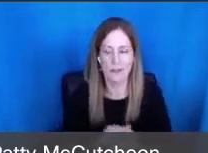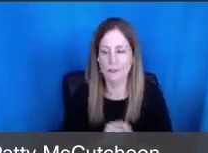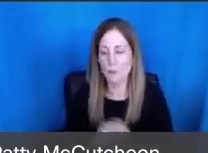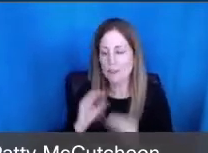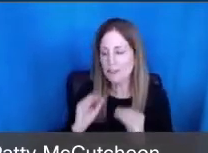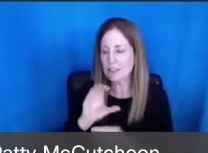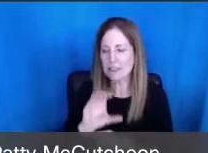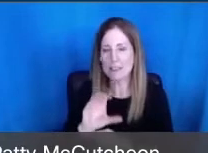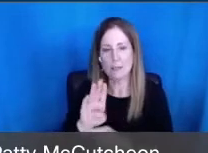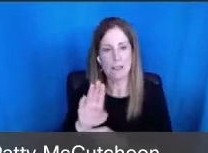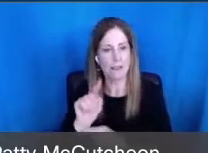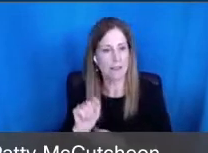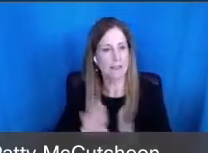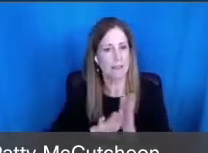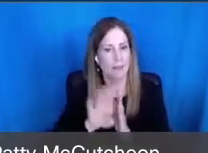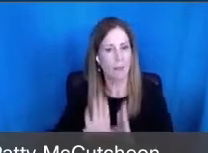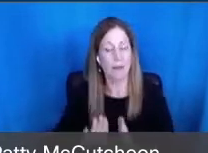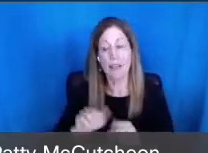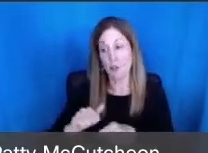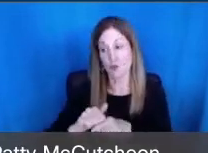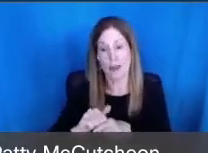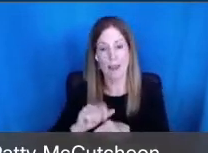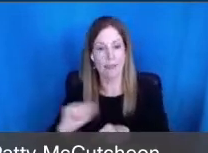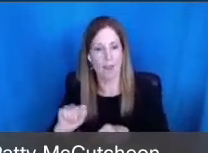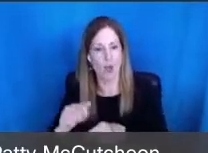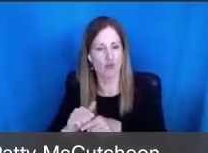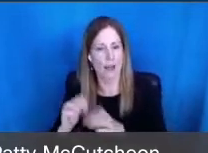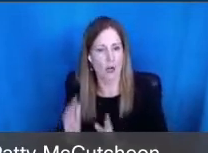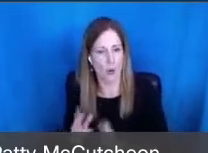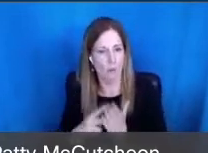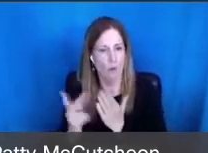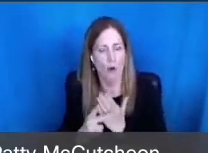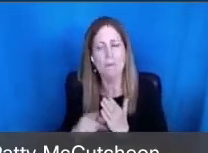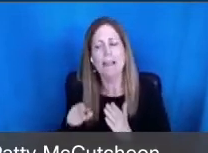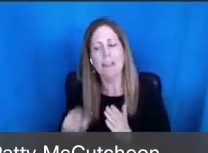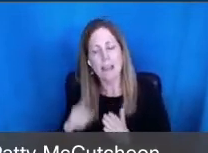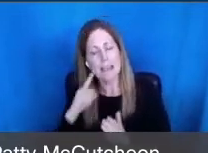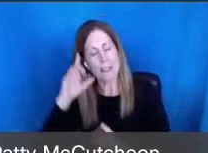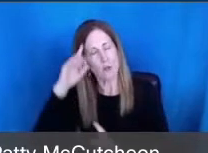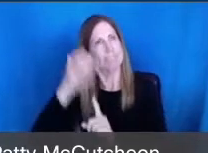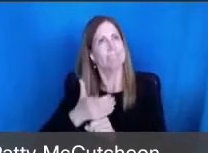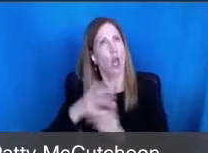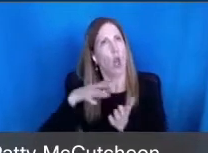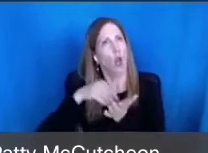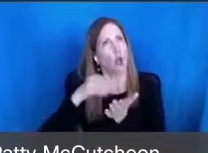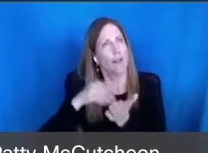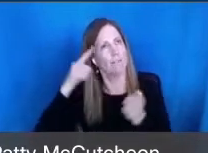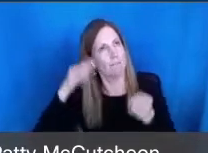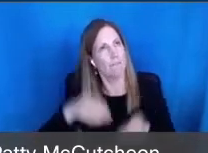in our CBT "Train the Trainer" program to be learner-focused and really stress adult learning principles, and interactivity